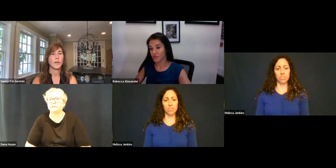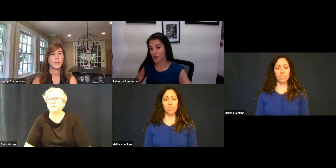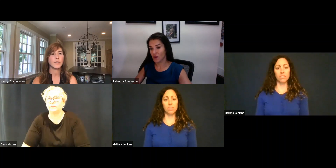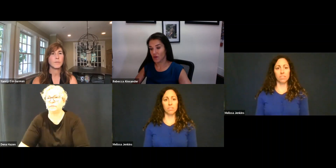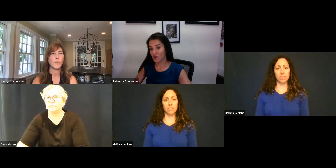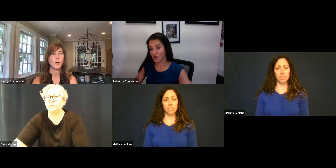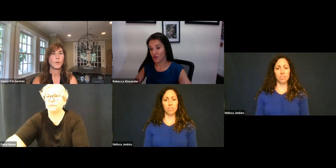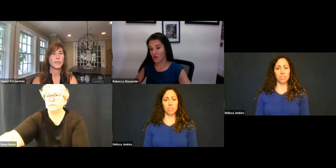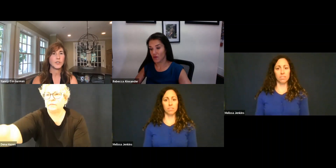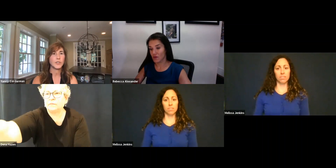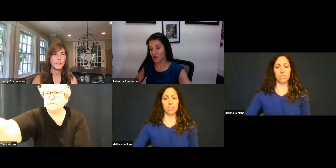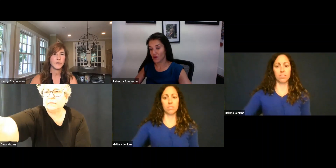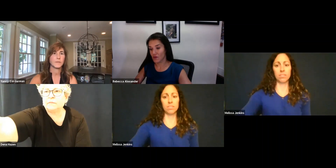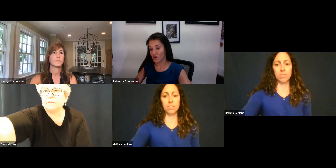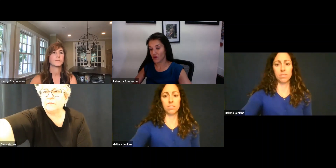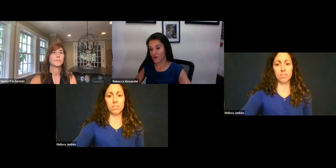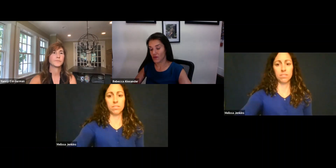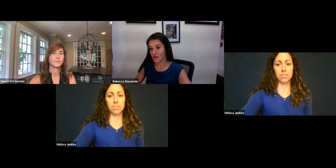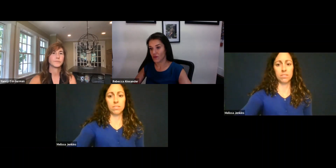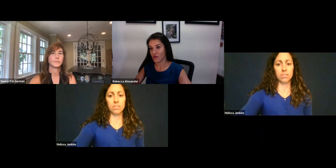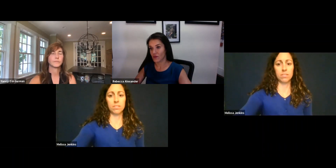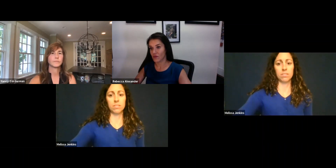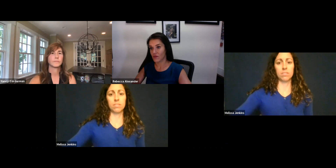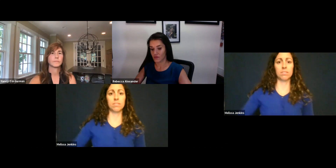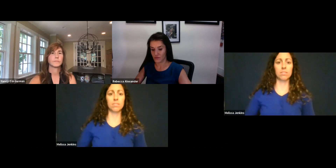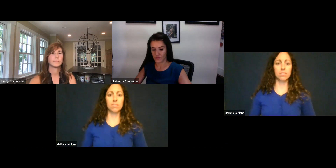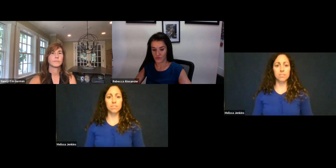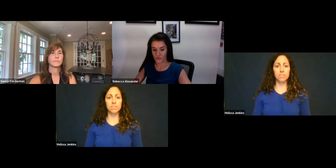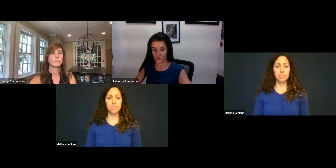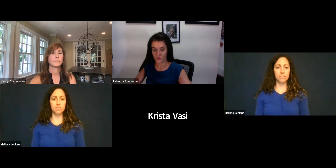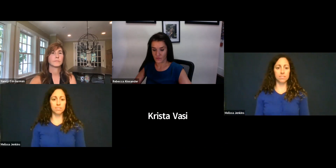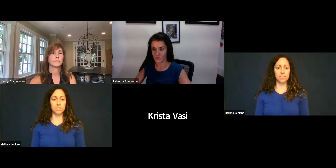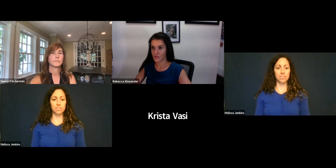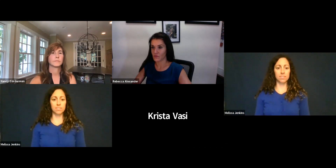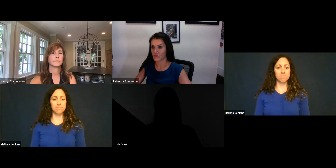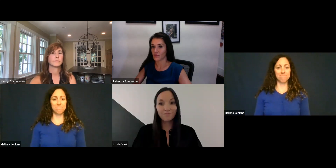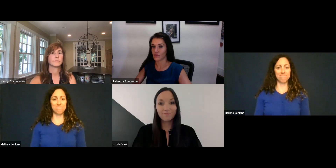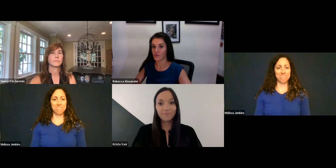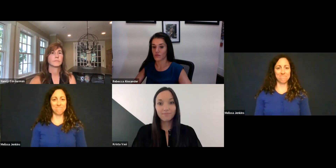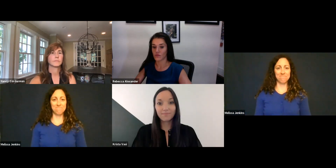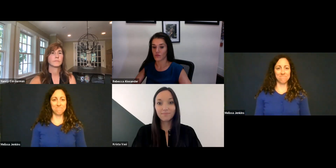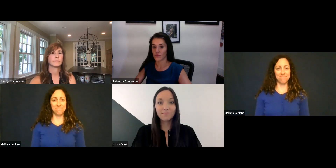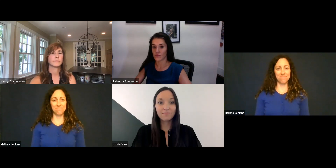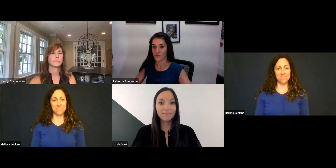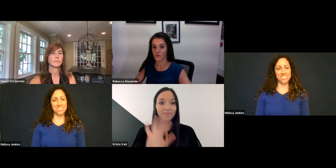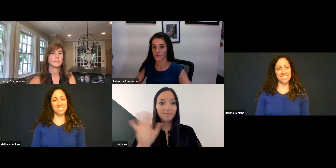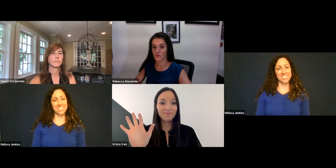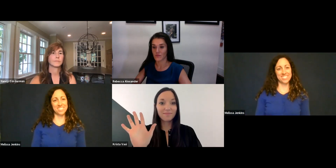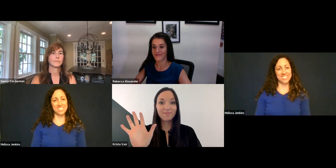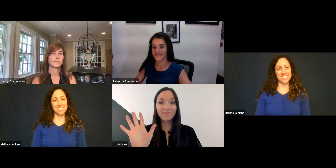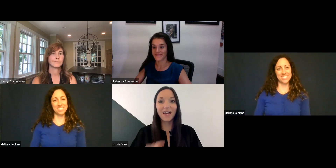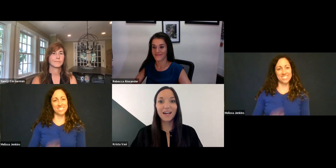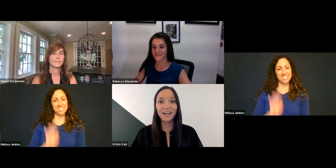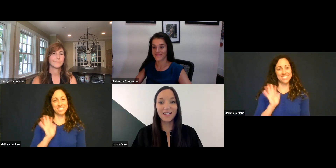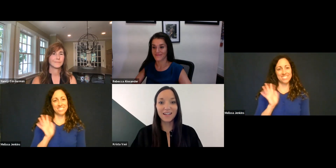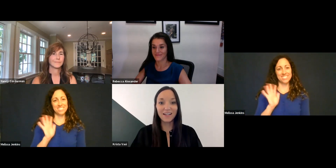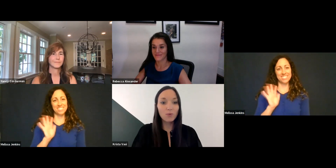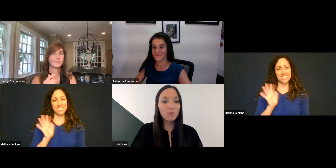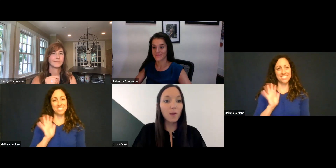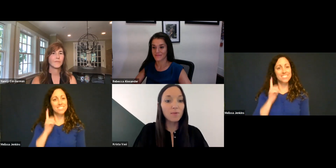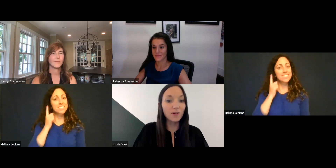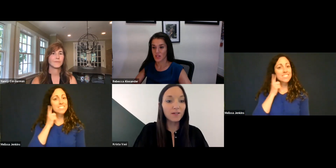through some more questions.